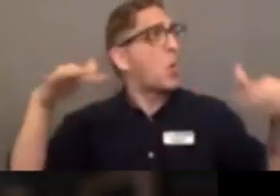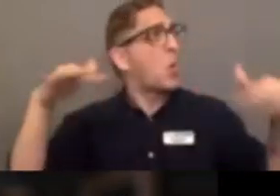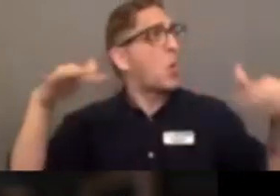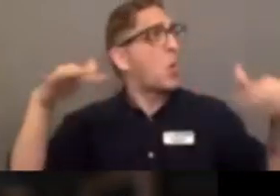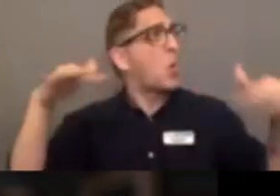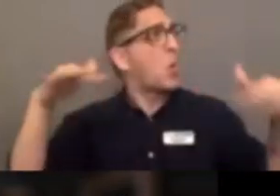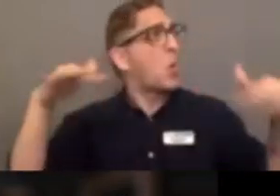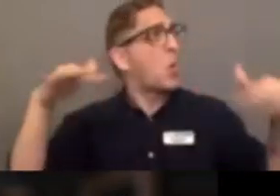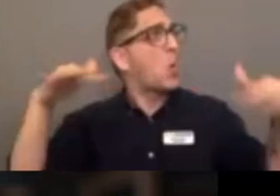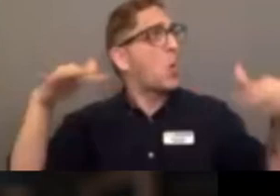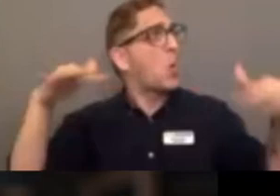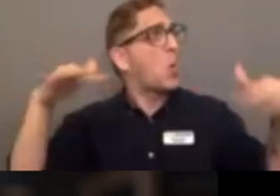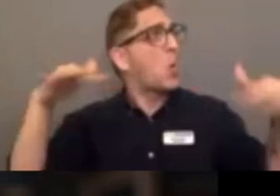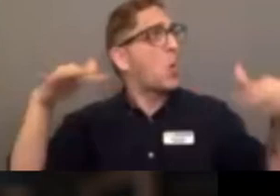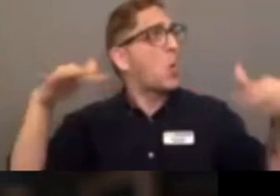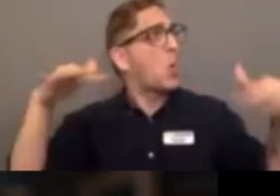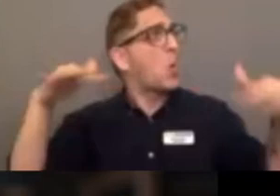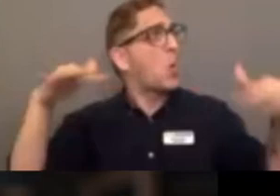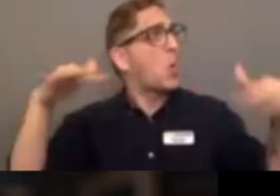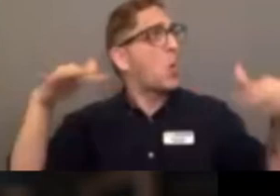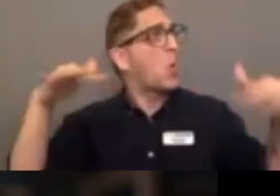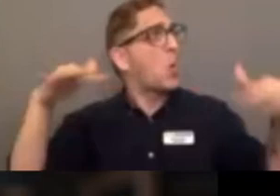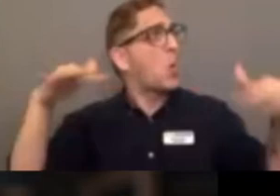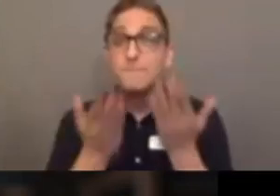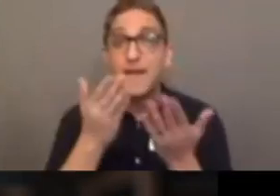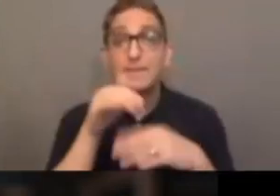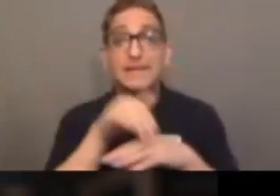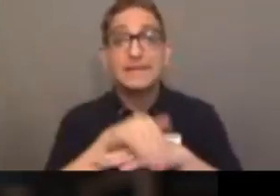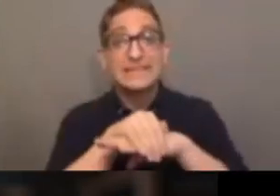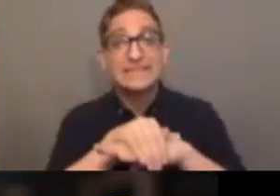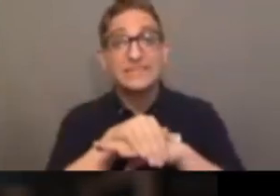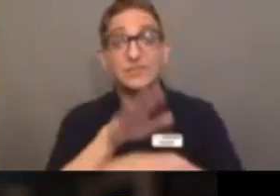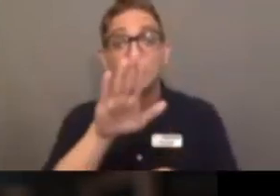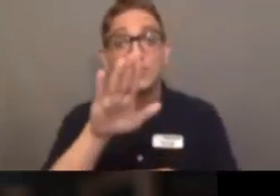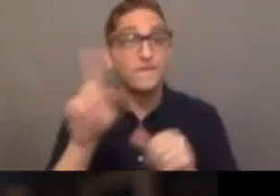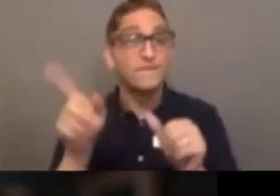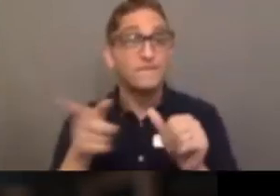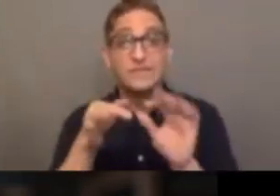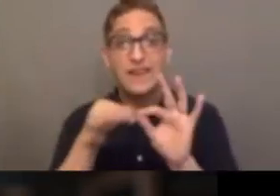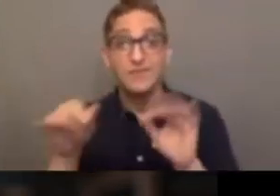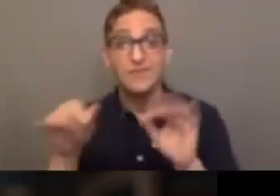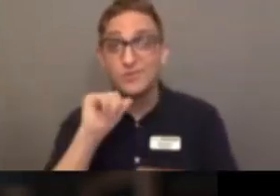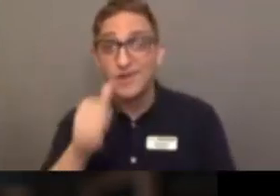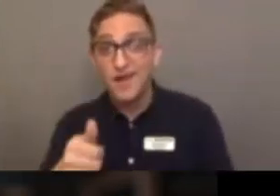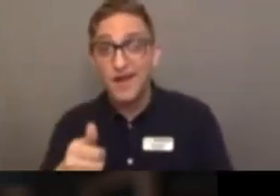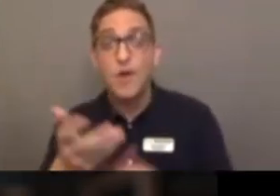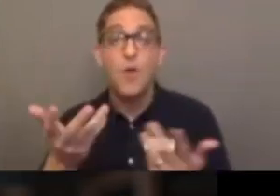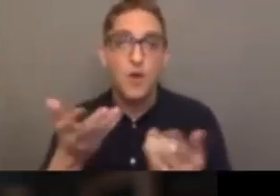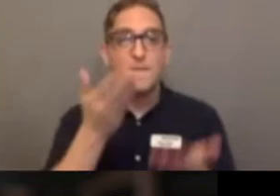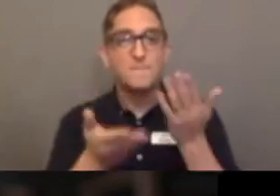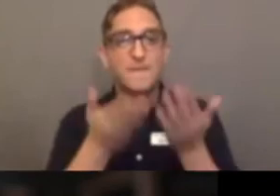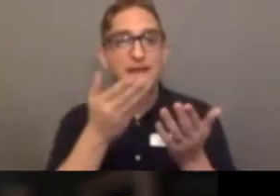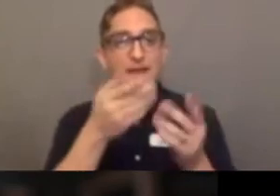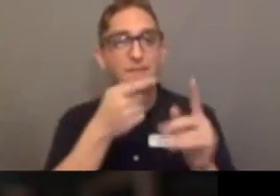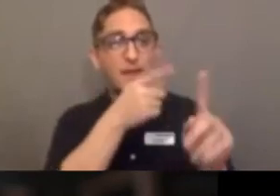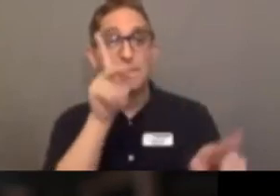English is not your first language or the people on the television are speaking with